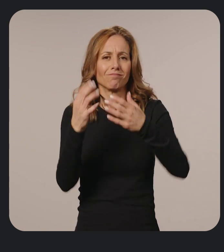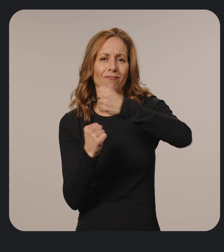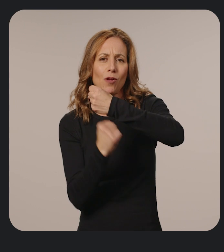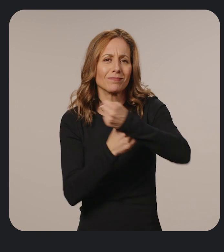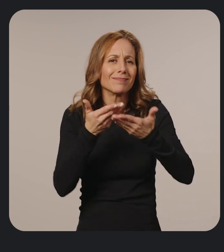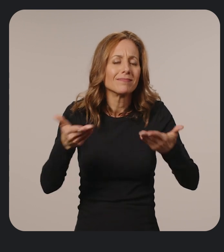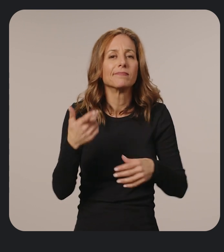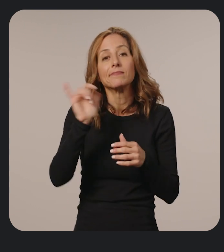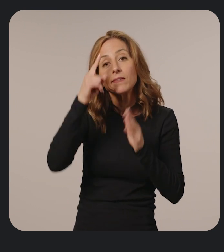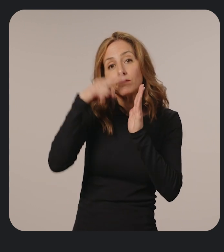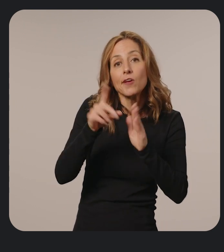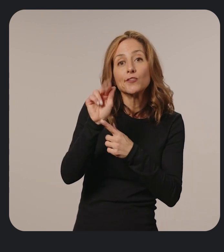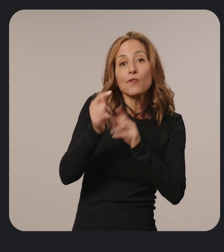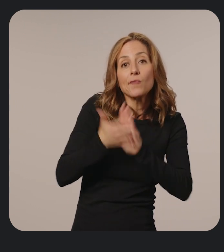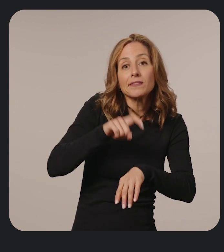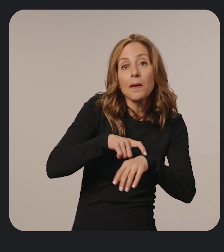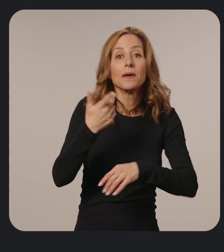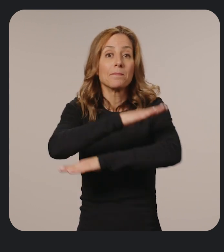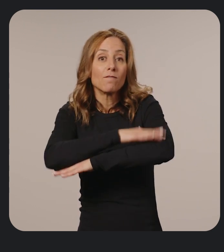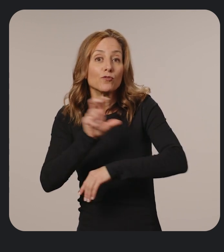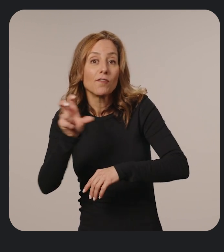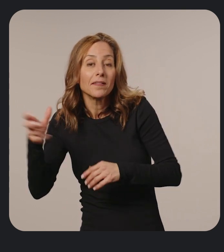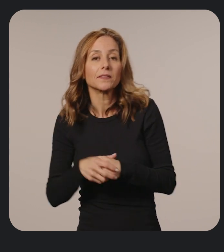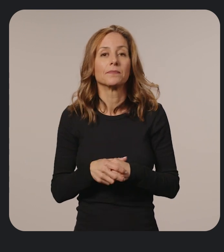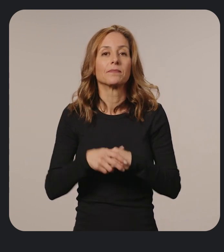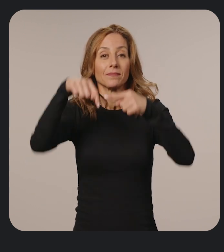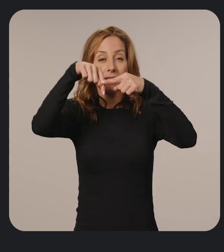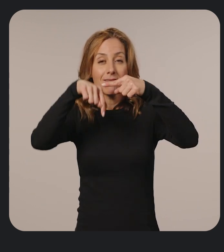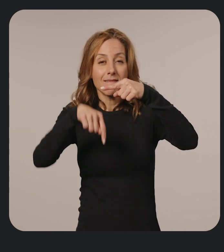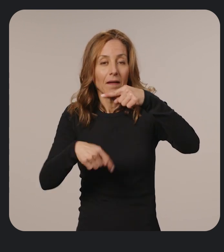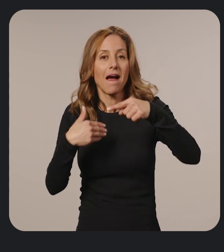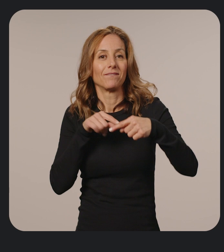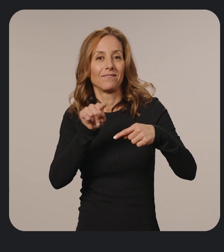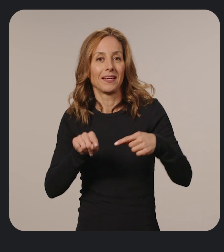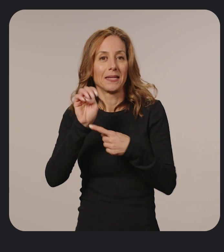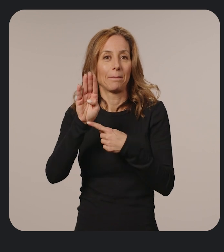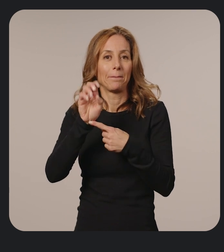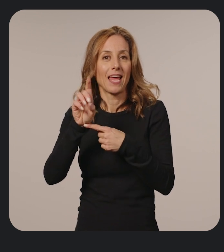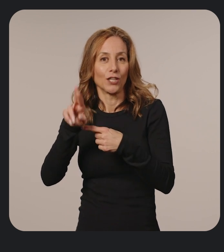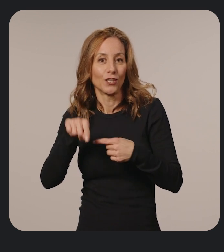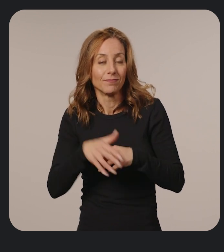which provides foundational stuff like the Dart runtime and platform channels. All the way down, you find the embedder.